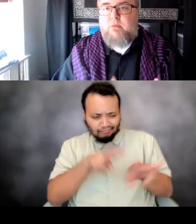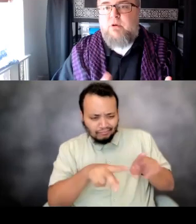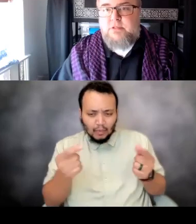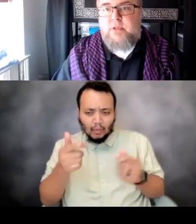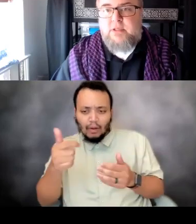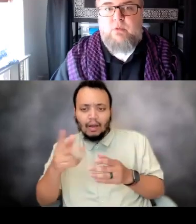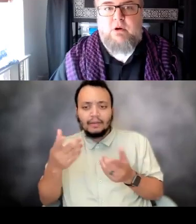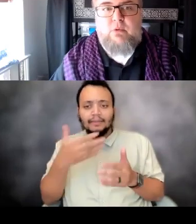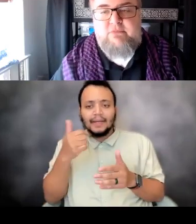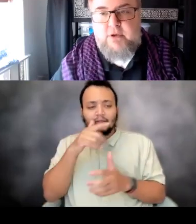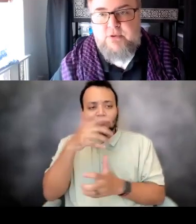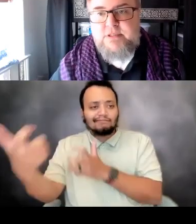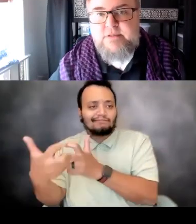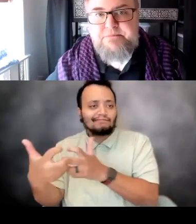when we're doing the work with folks.